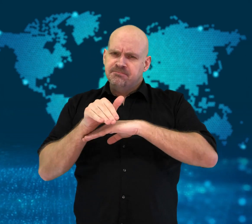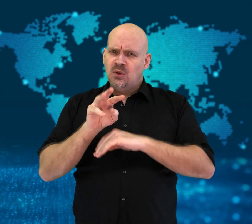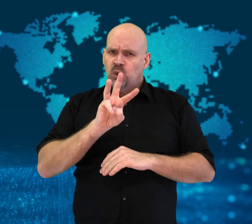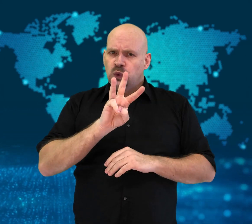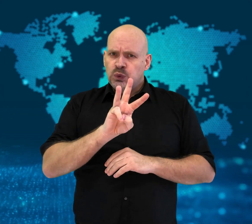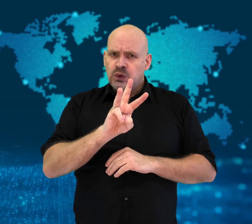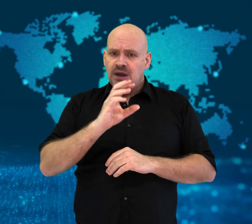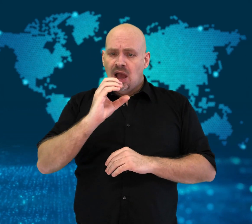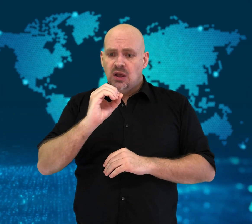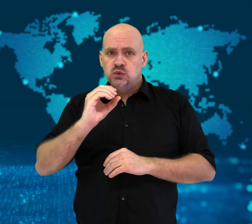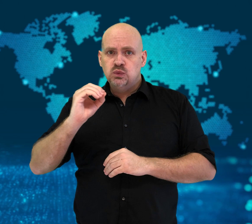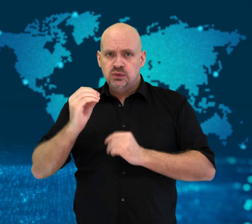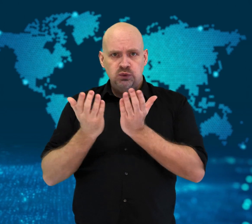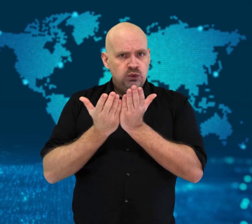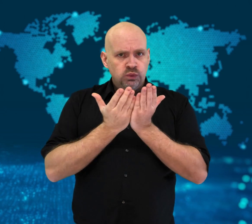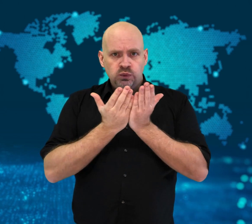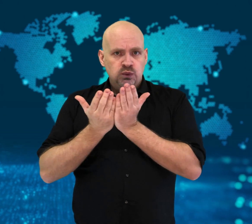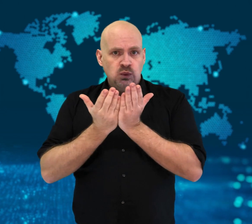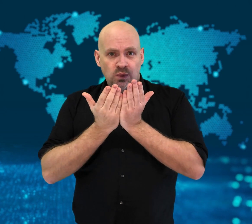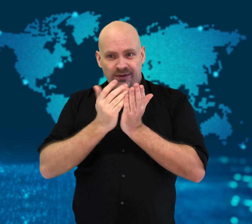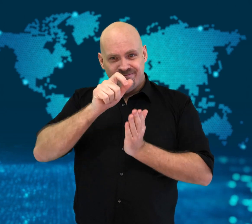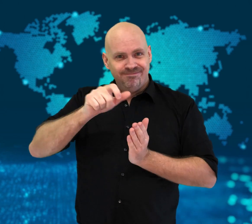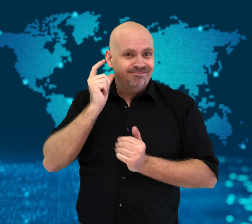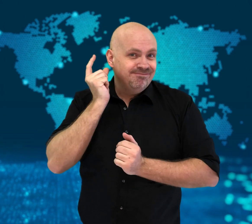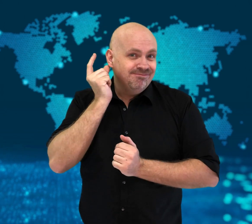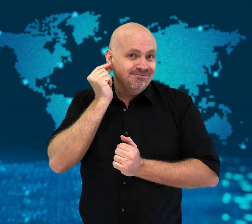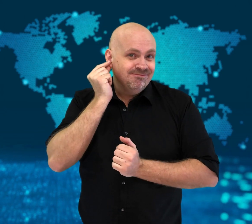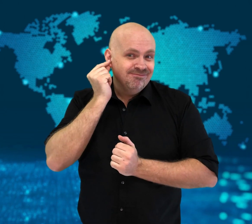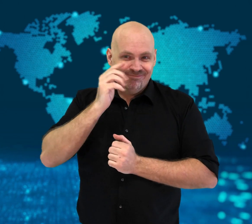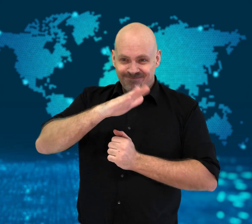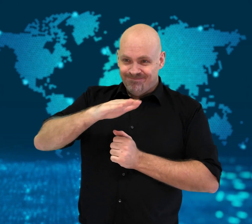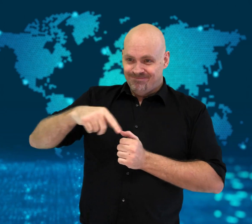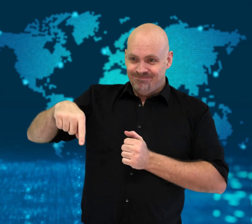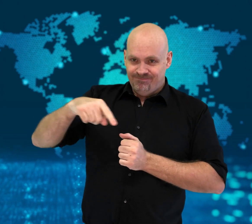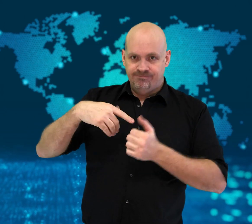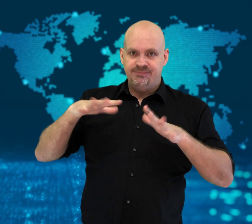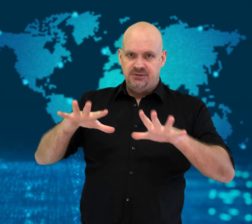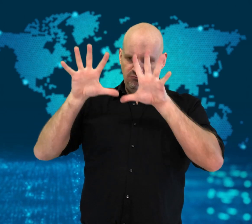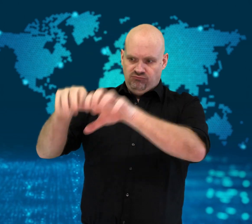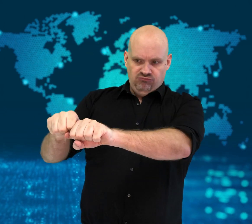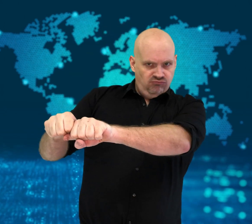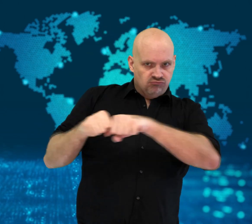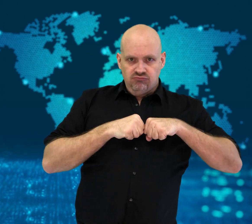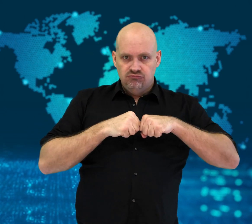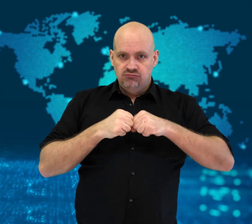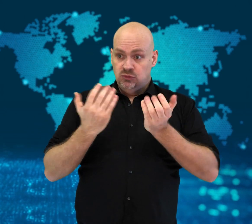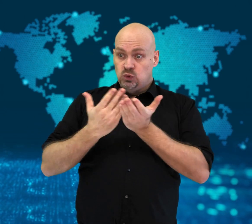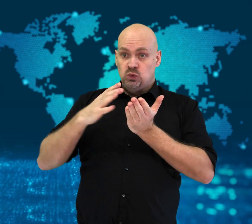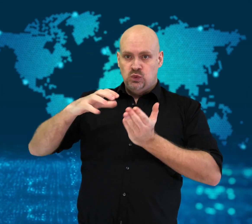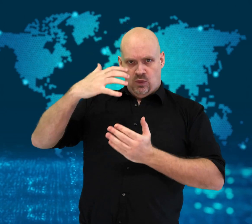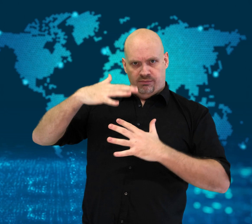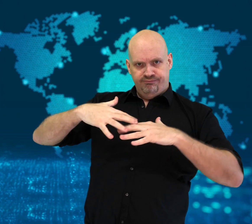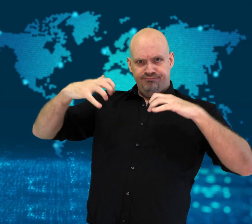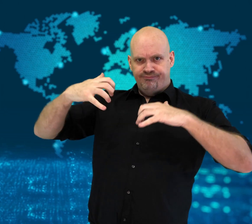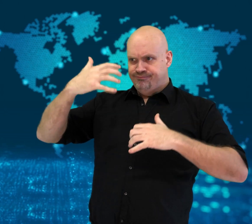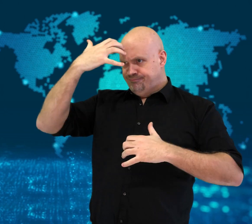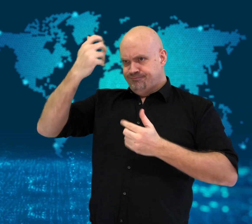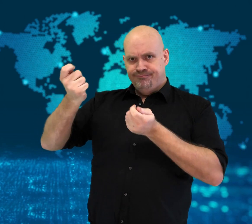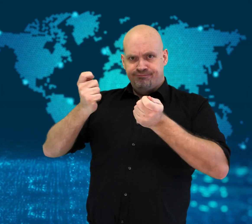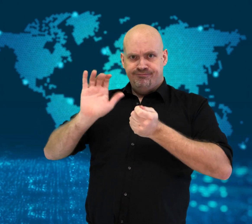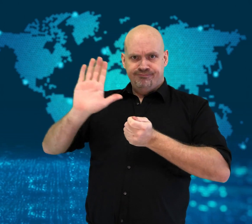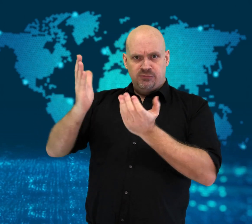at least 300 schoolgirls were kidnapped from a government school